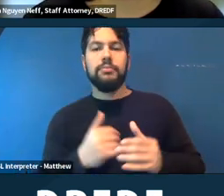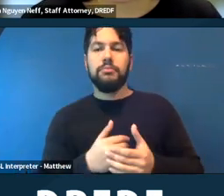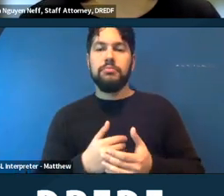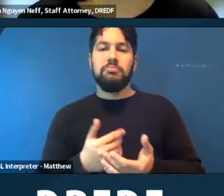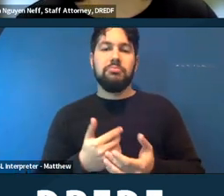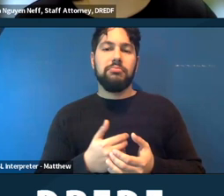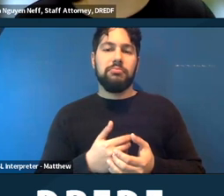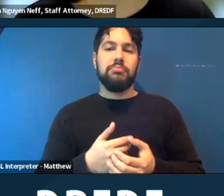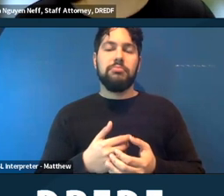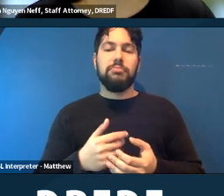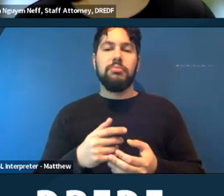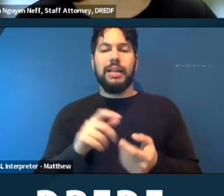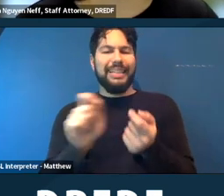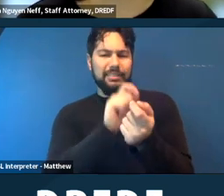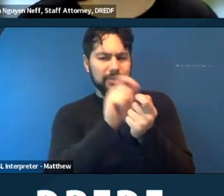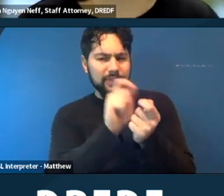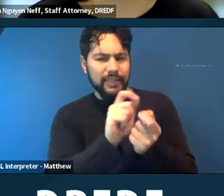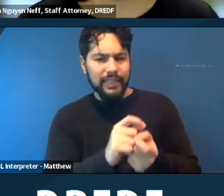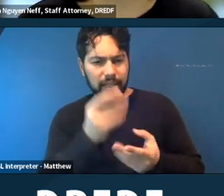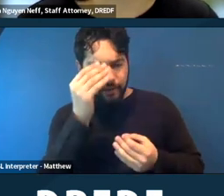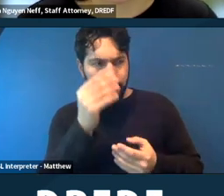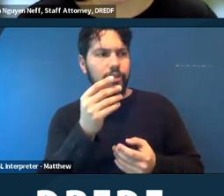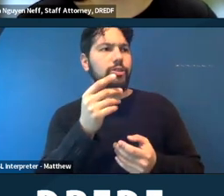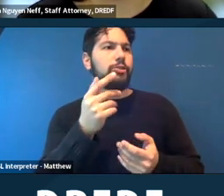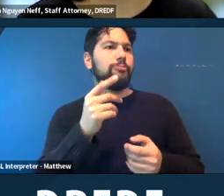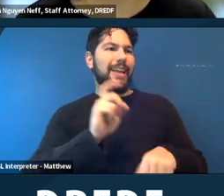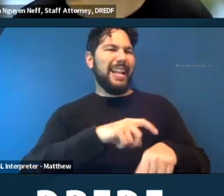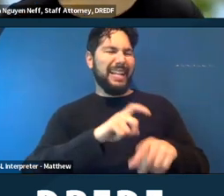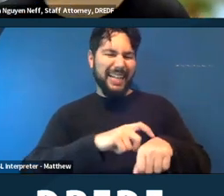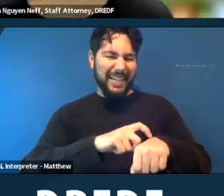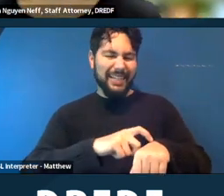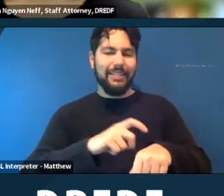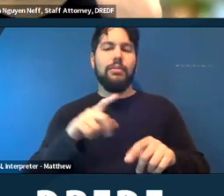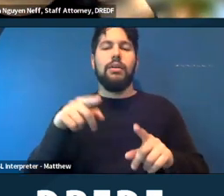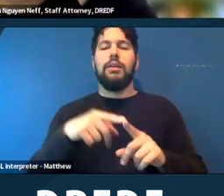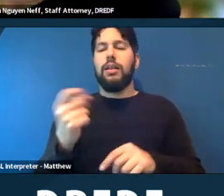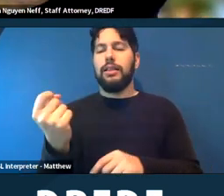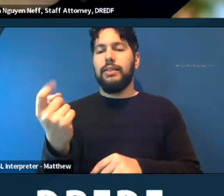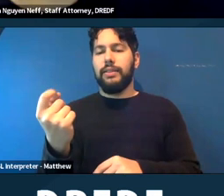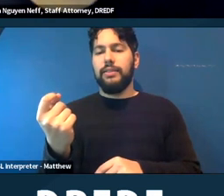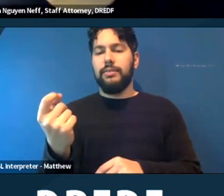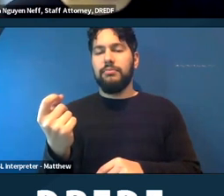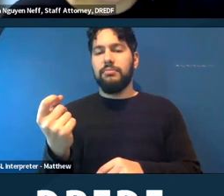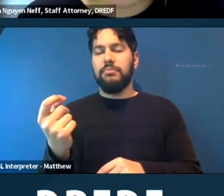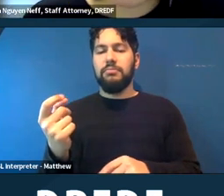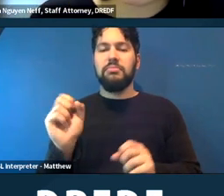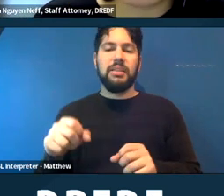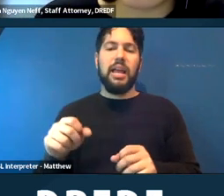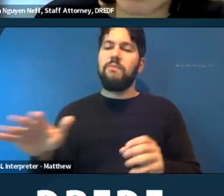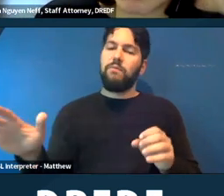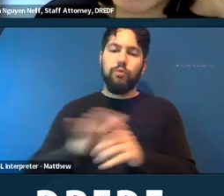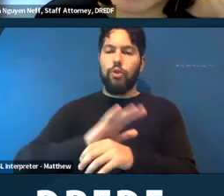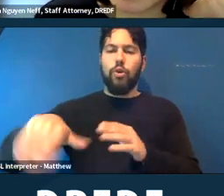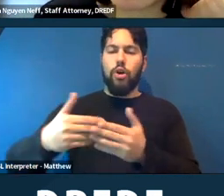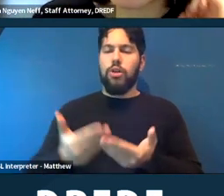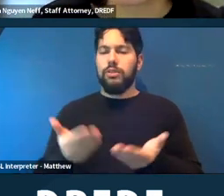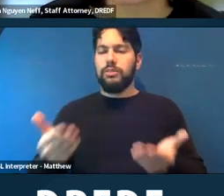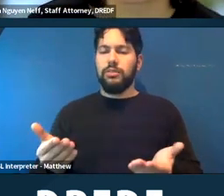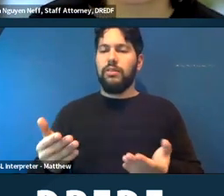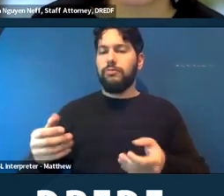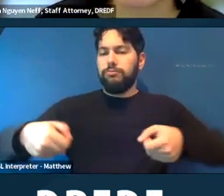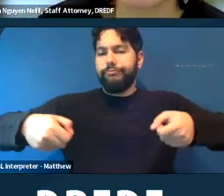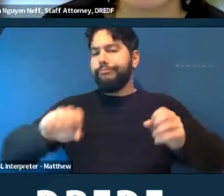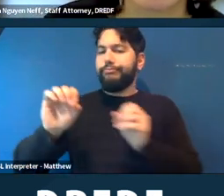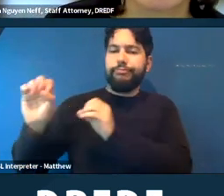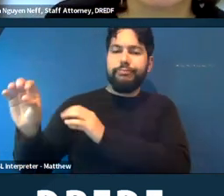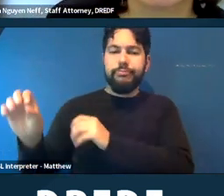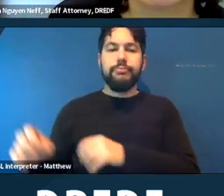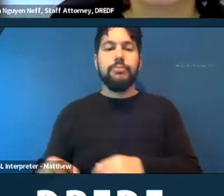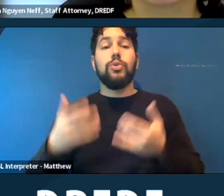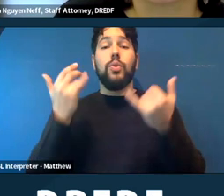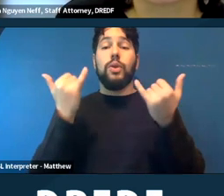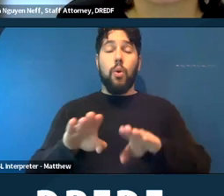you know, giving specifics of I need until 11 a.m. So I think we can open it up to some questions.